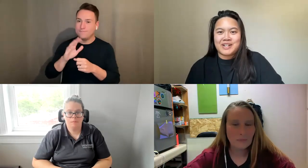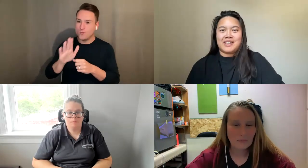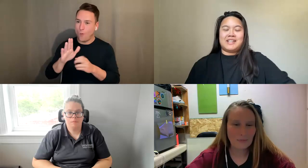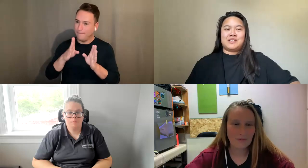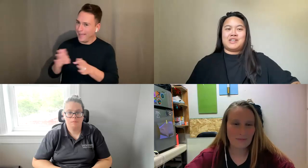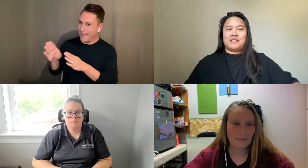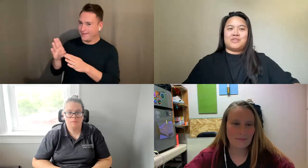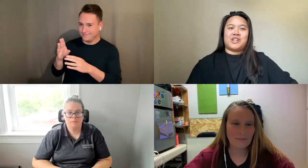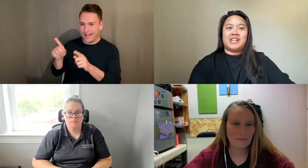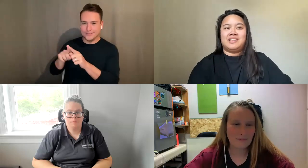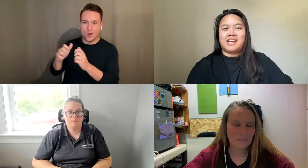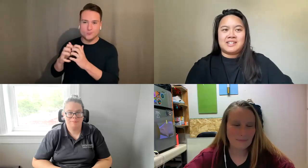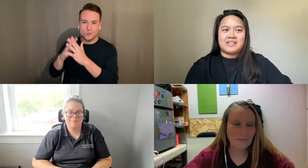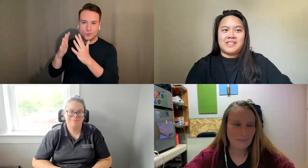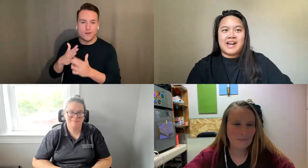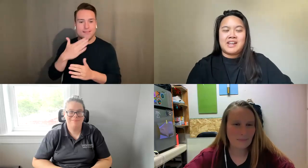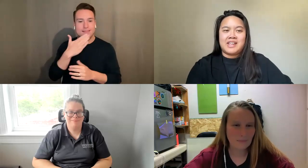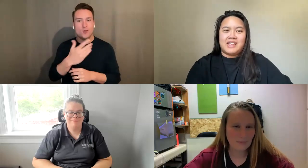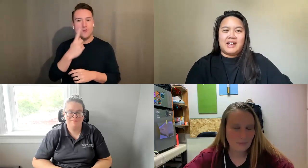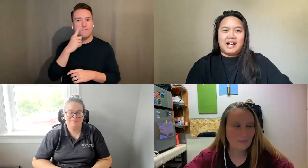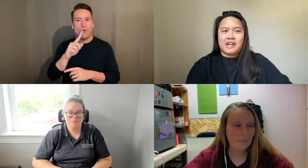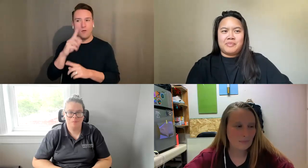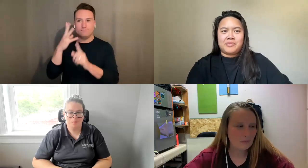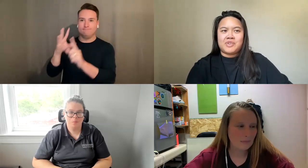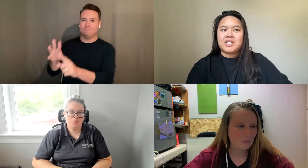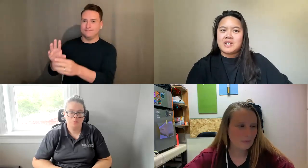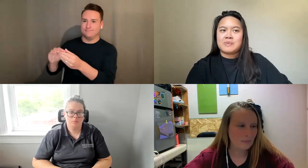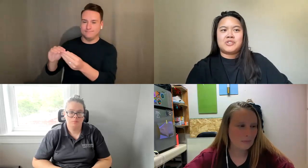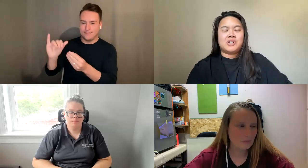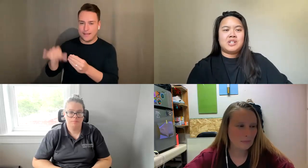So thank you for shining light on that.